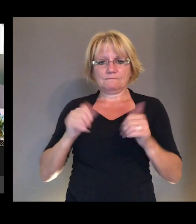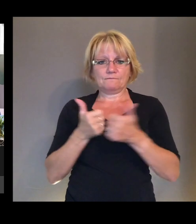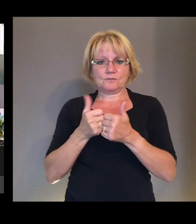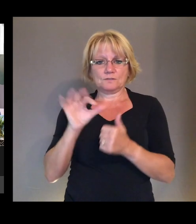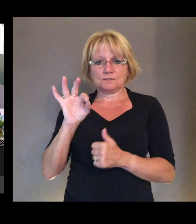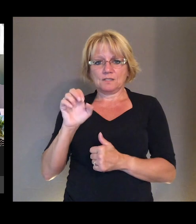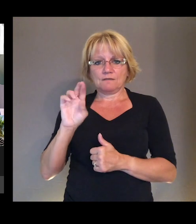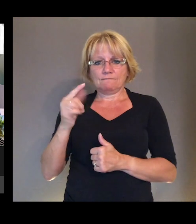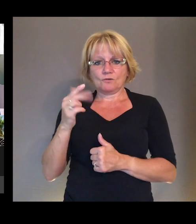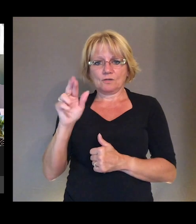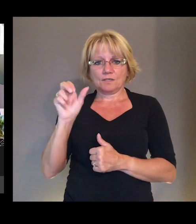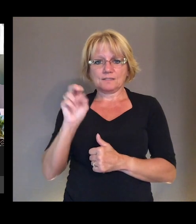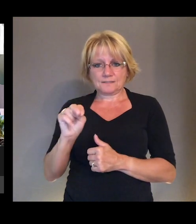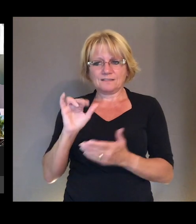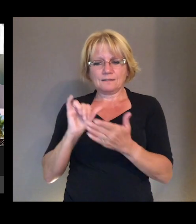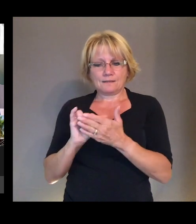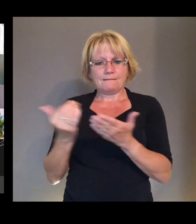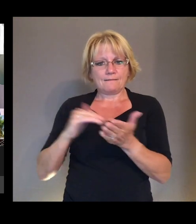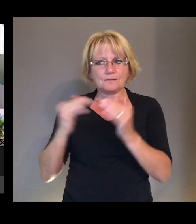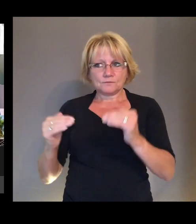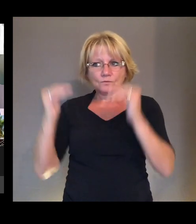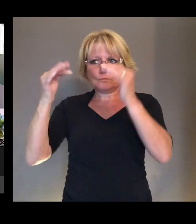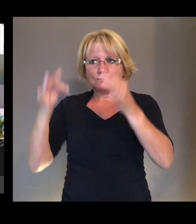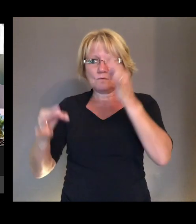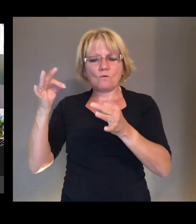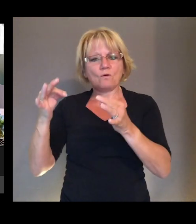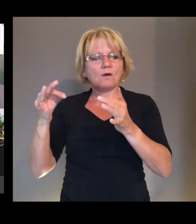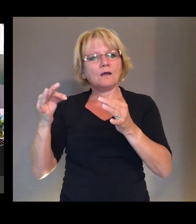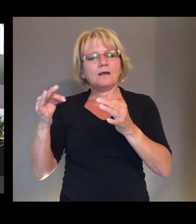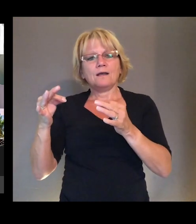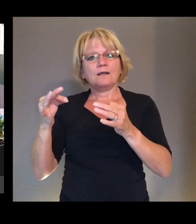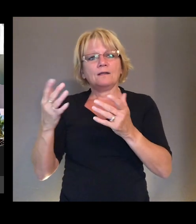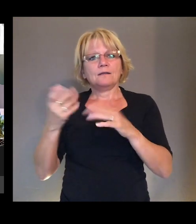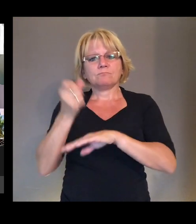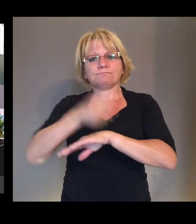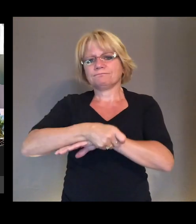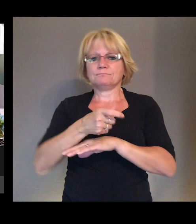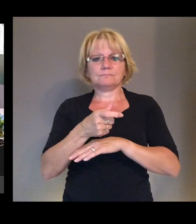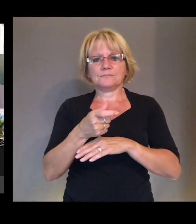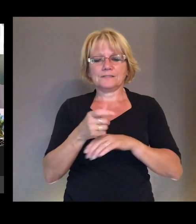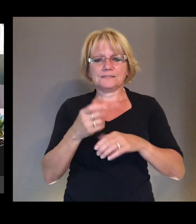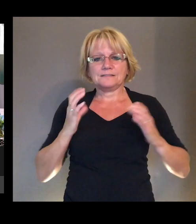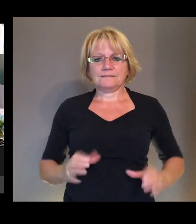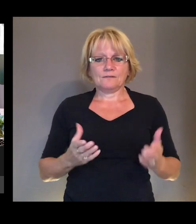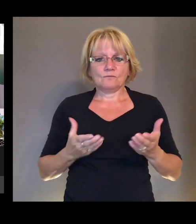Plessy versus Ferguson is another case that you look at a Supreme Court, struck down civil rights act of 1875,